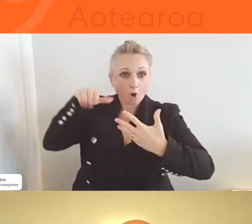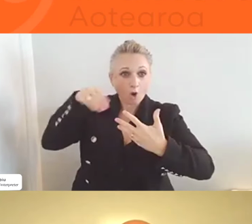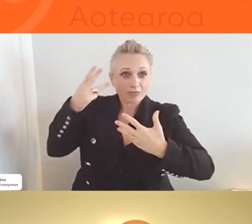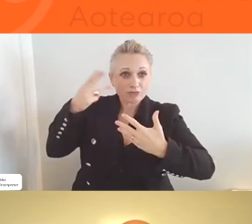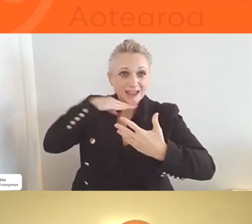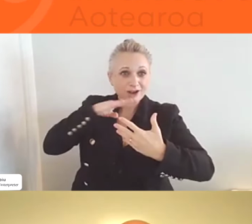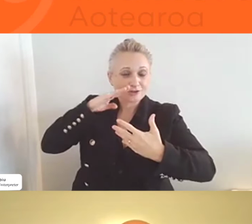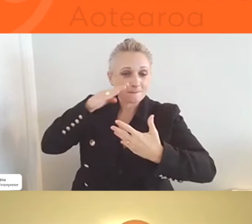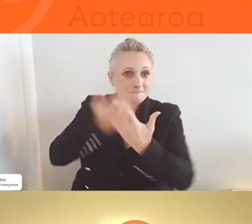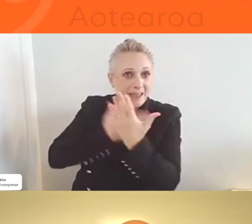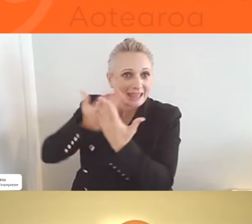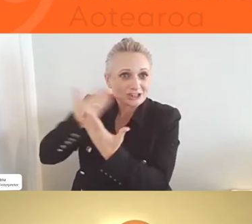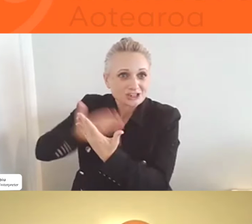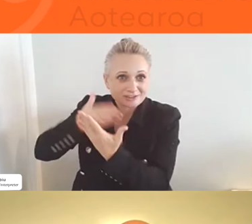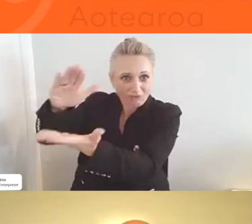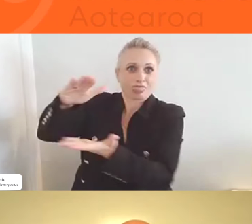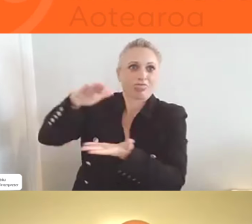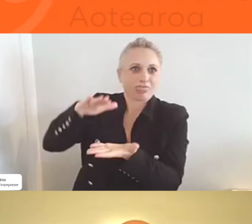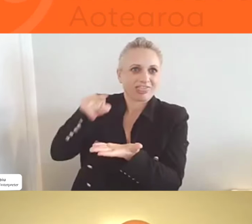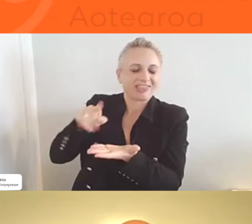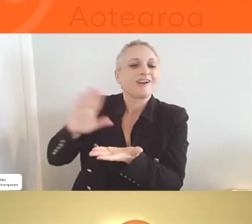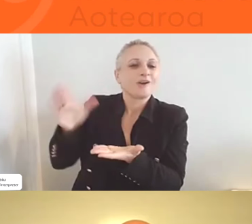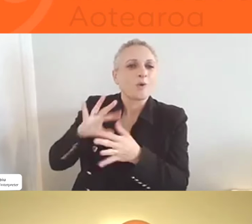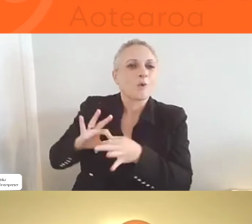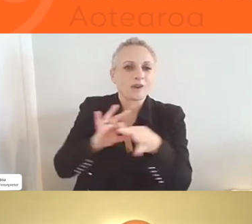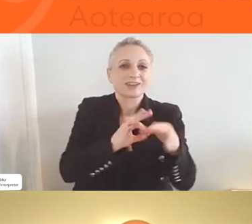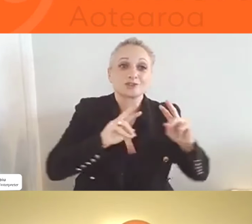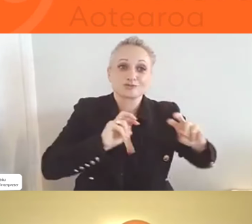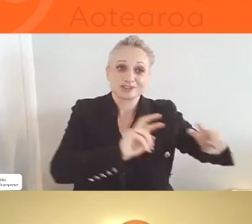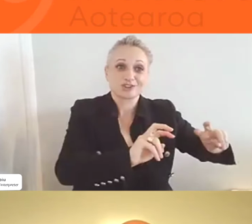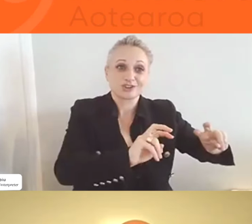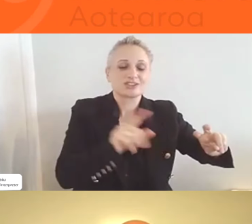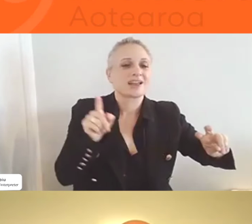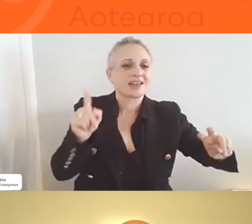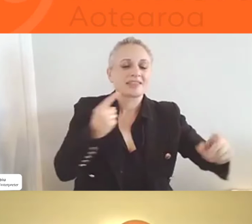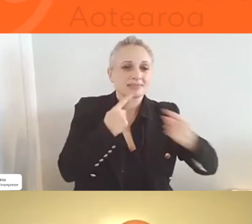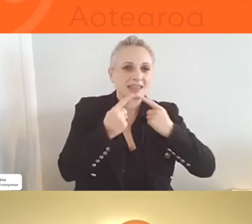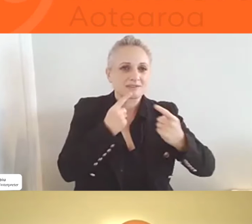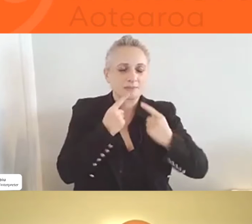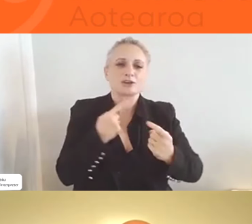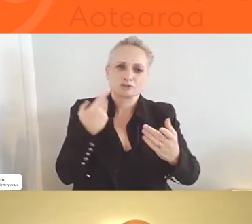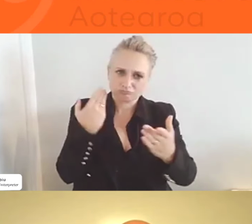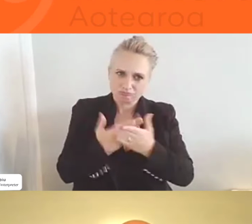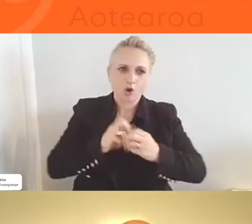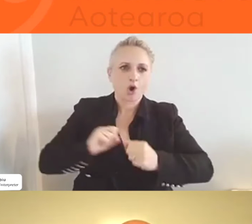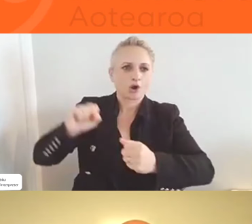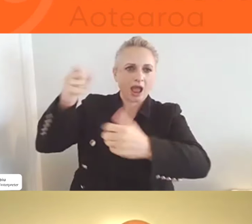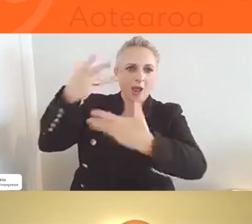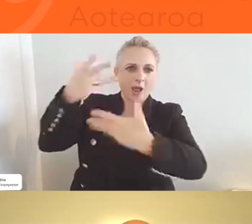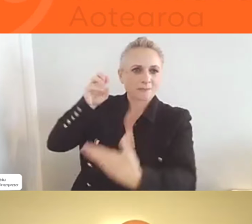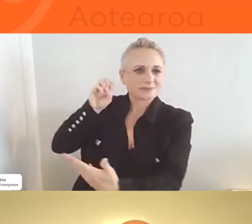etc, which is on our website and a lot of it is very detailed. And